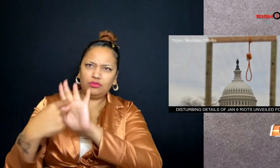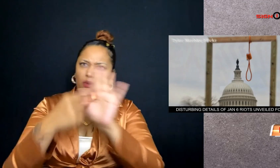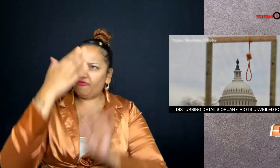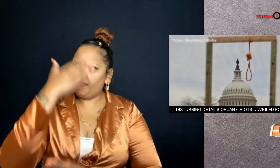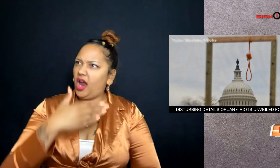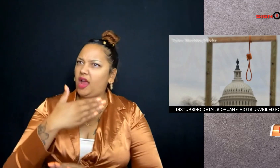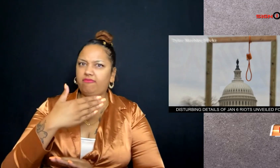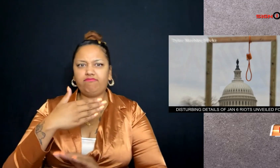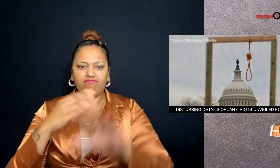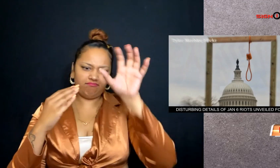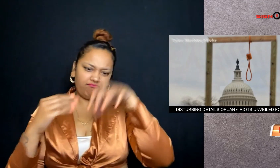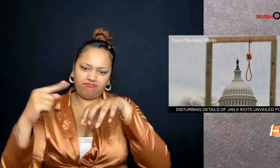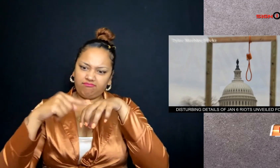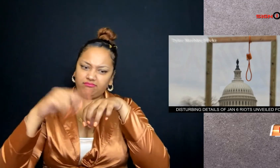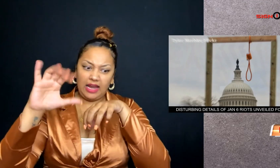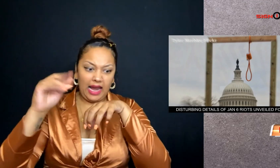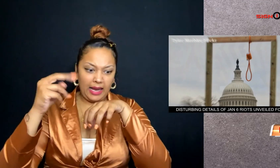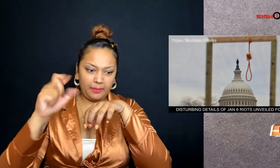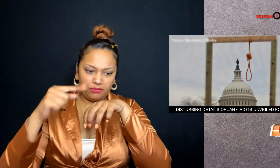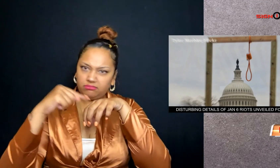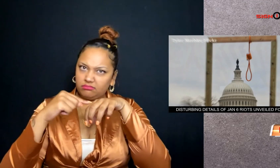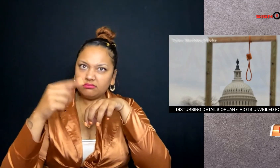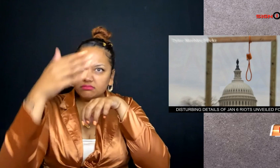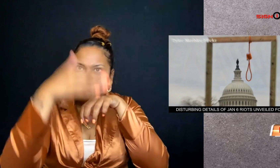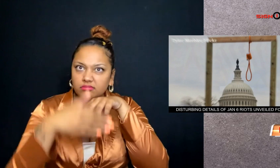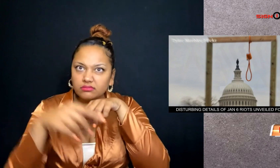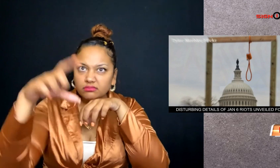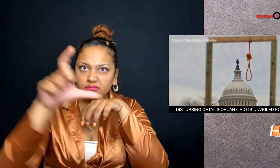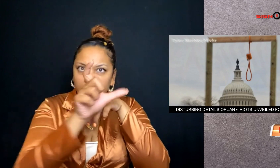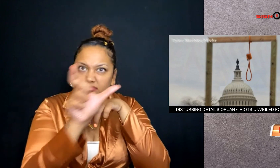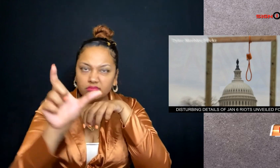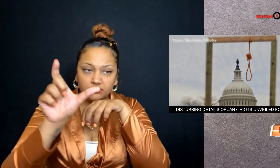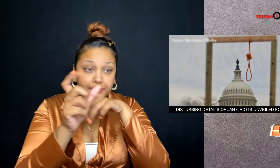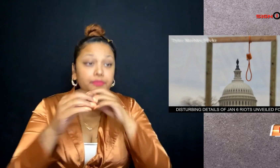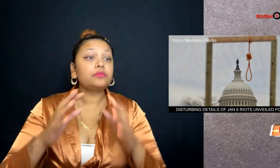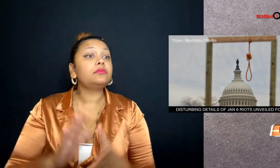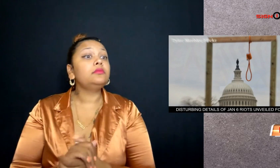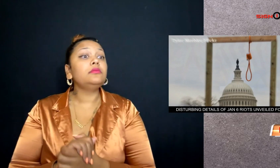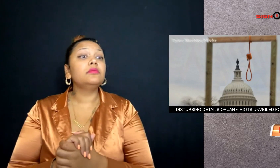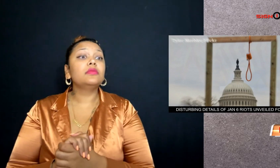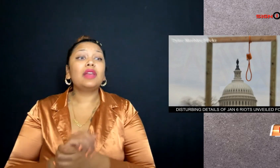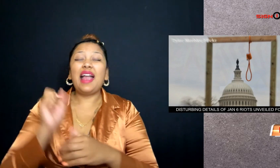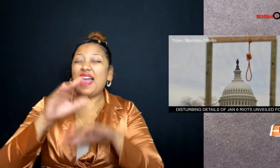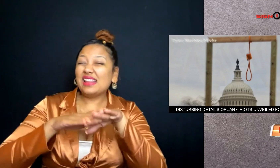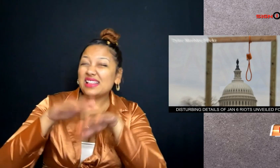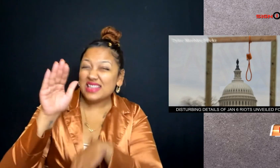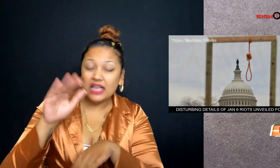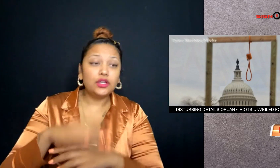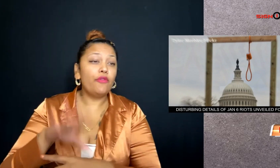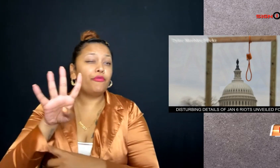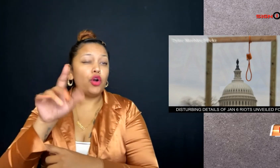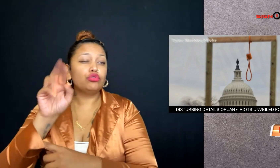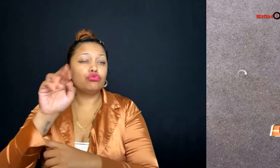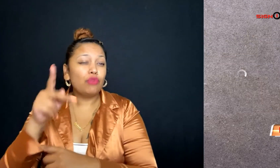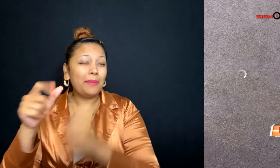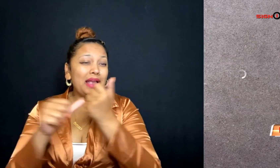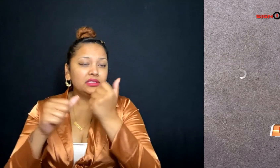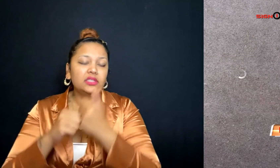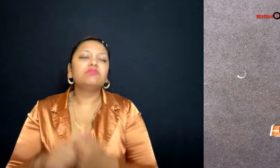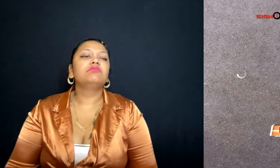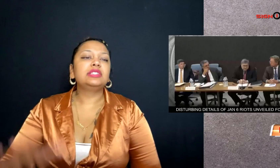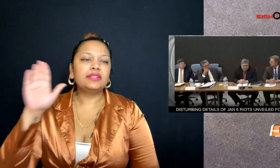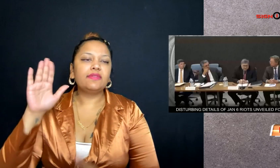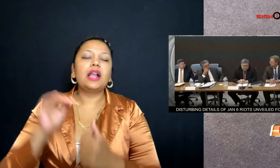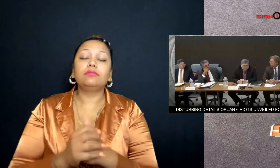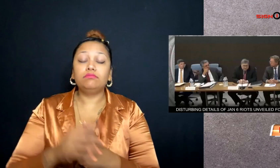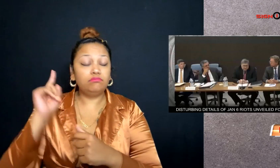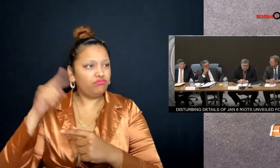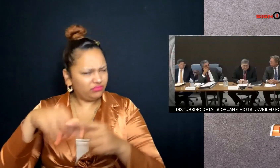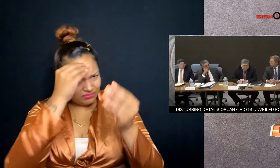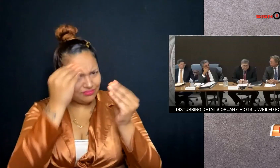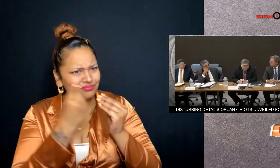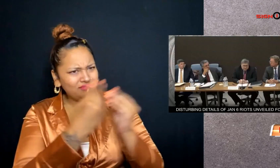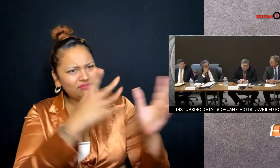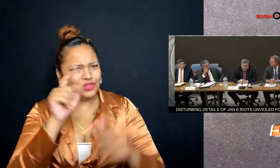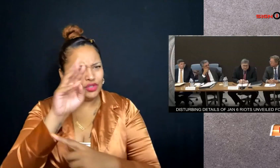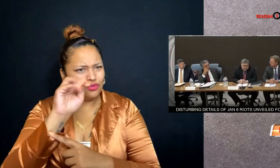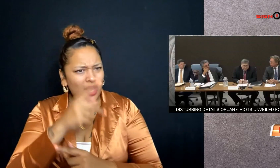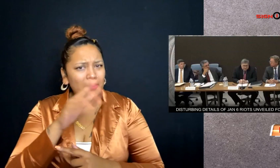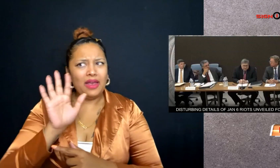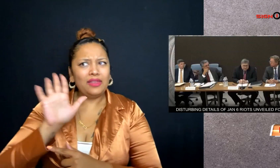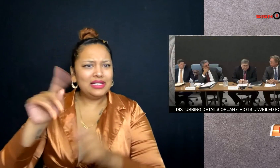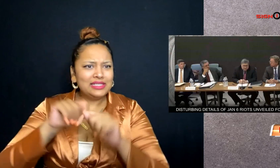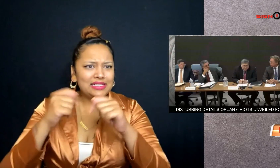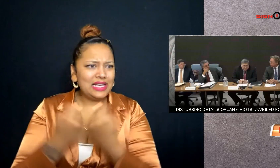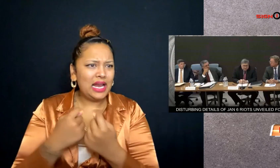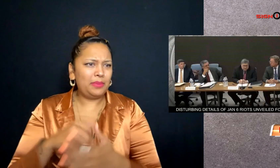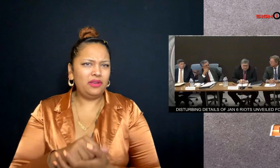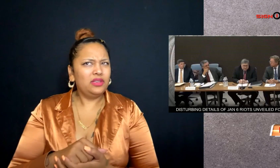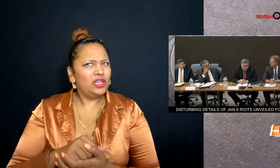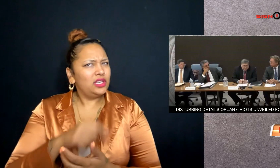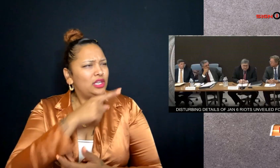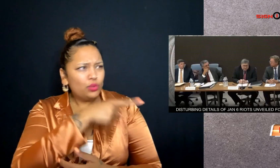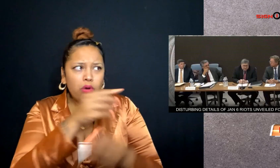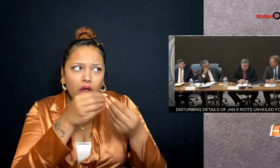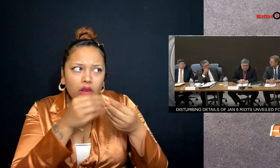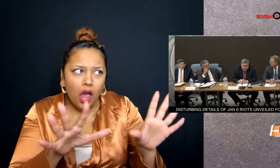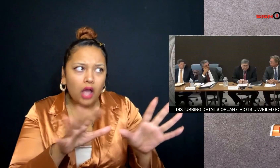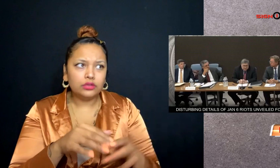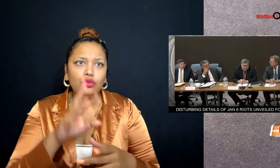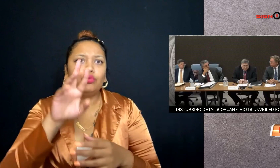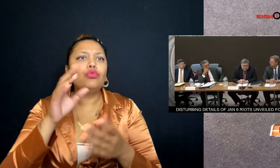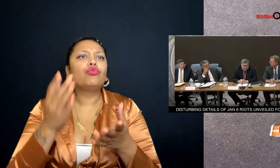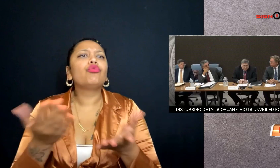of the capitol at least four Trump aides testified they told